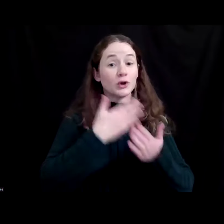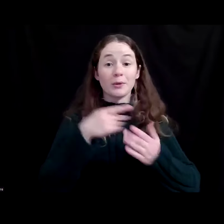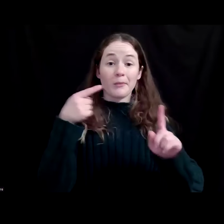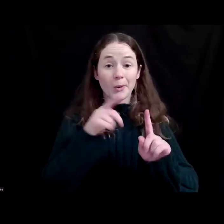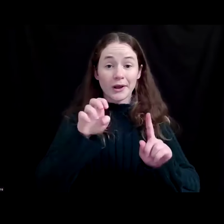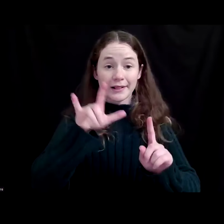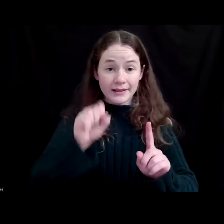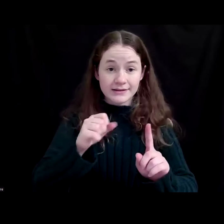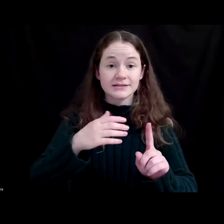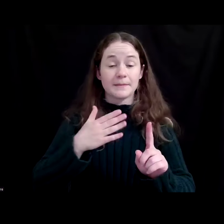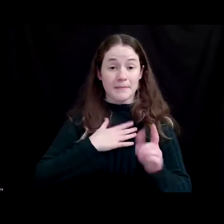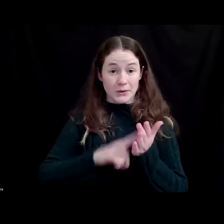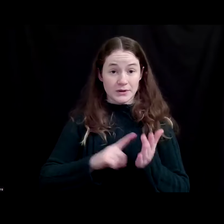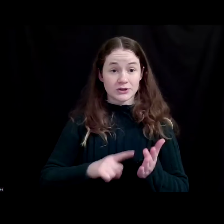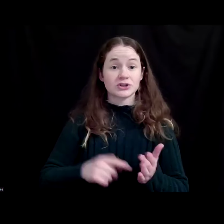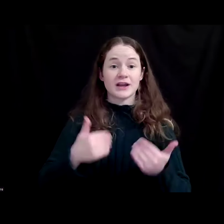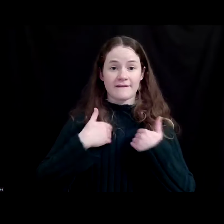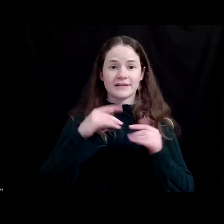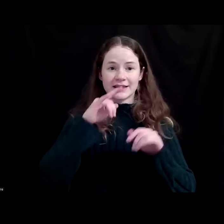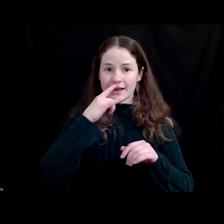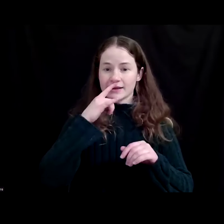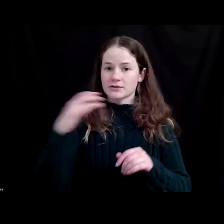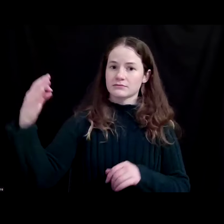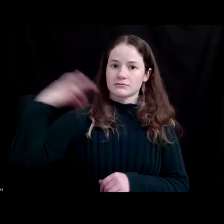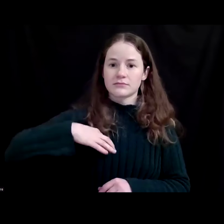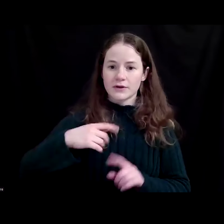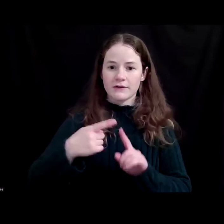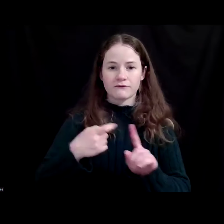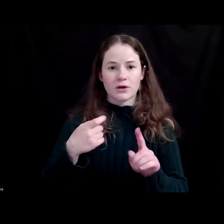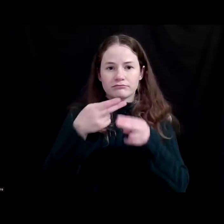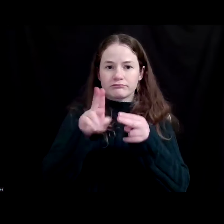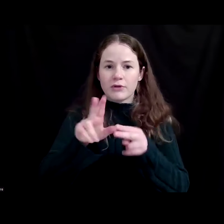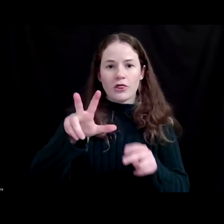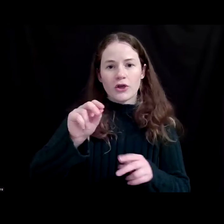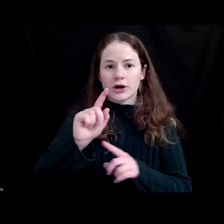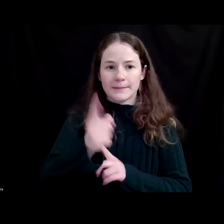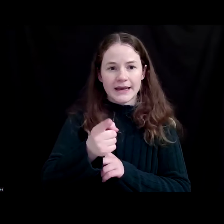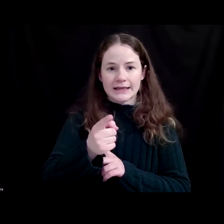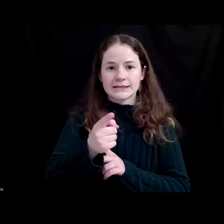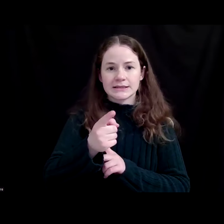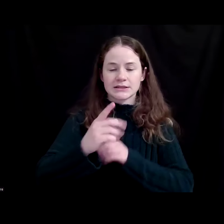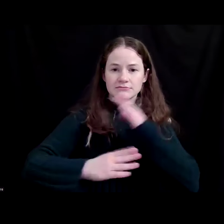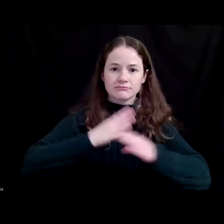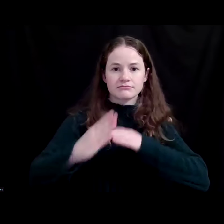martial arts training. Absolutely. So, I think don't get hung up on the 150. Although that's a goal, I